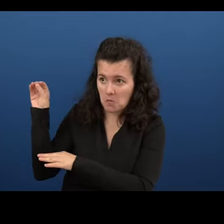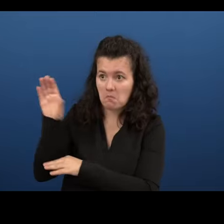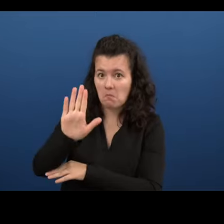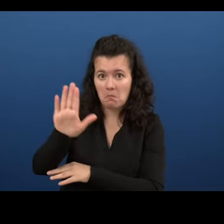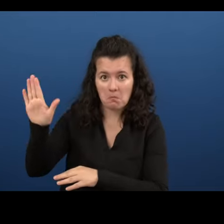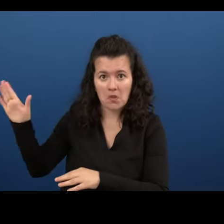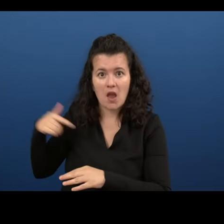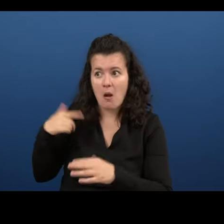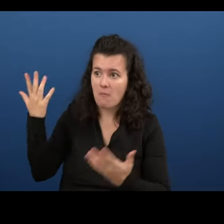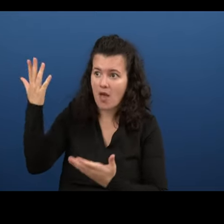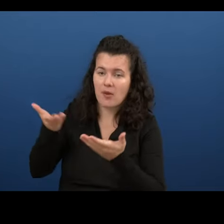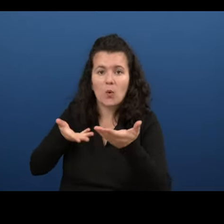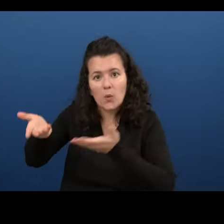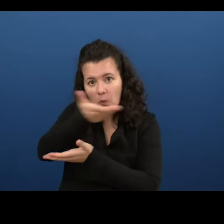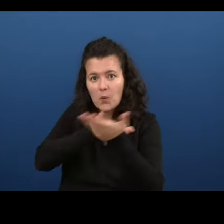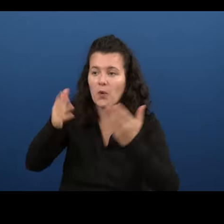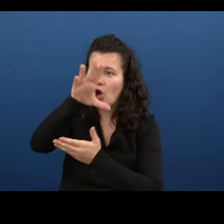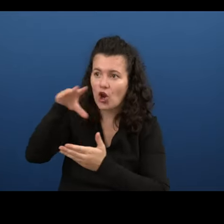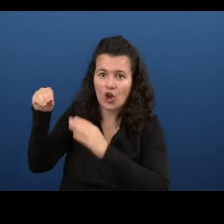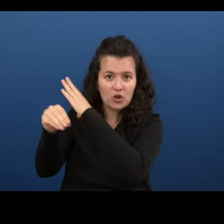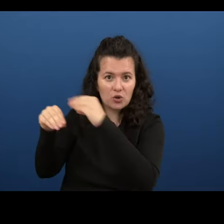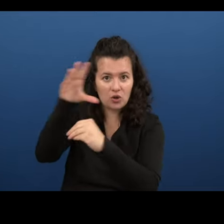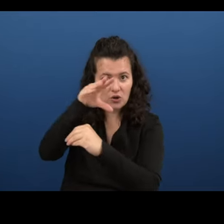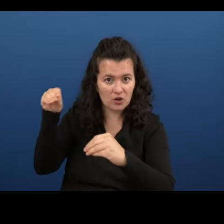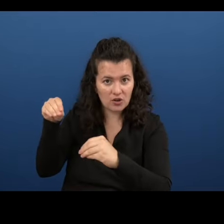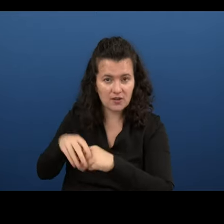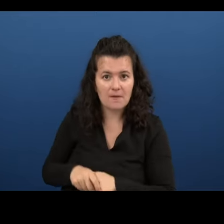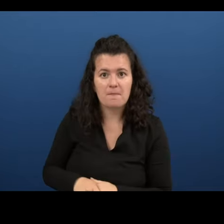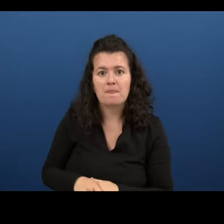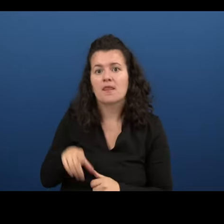of inclusive workforce culture, 11:33:33 and to foster the employment of persons